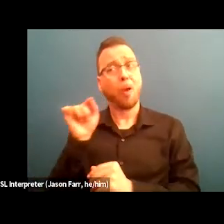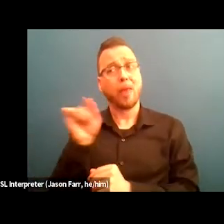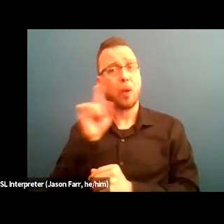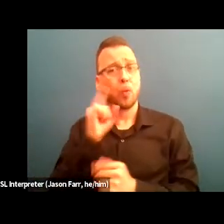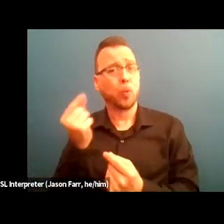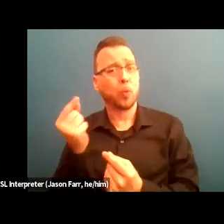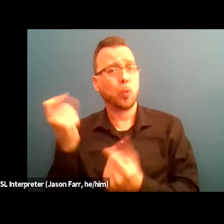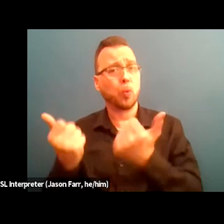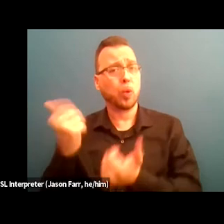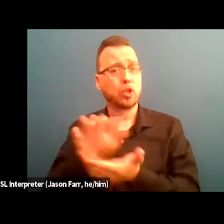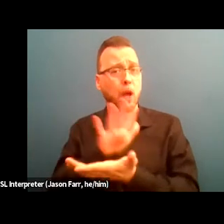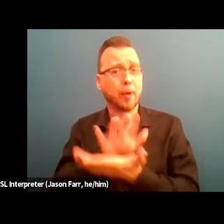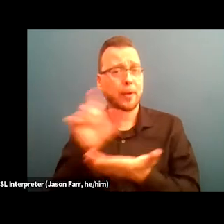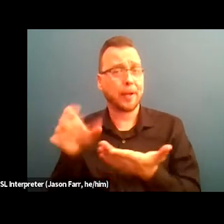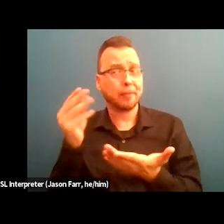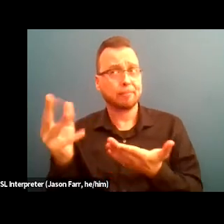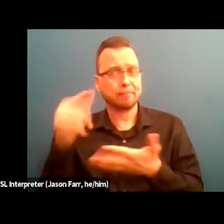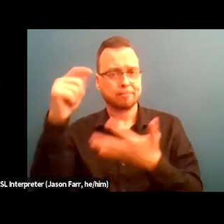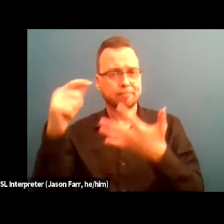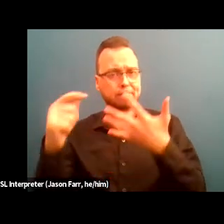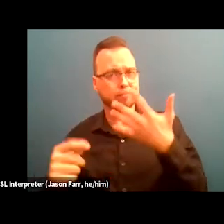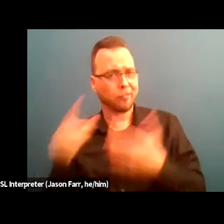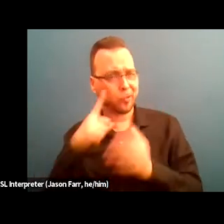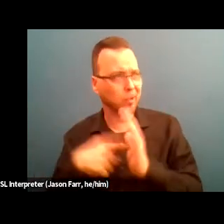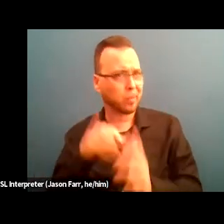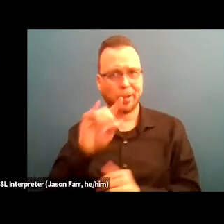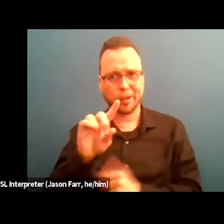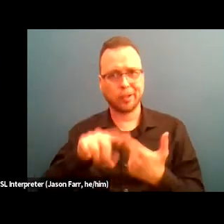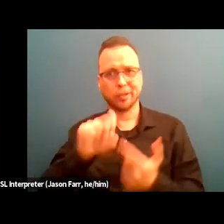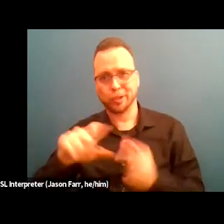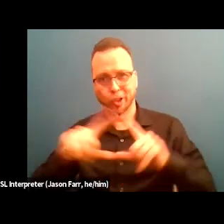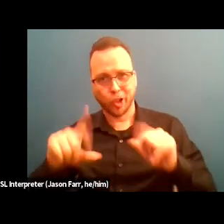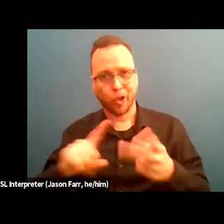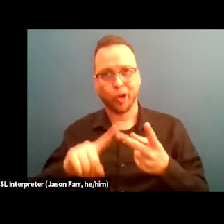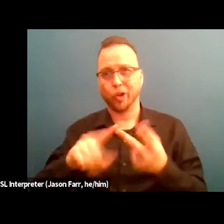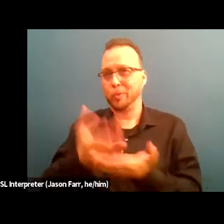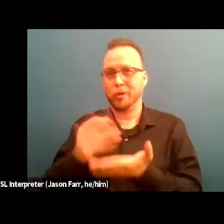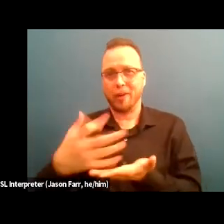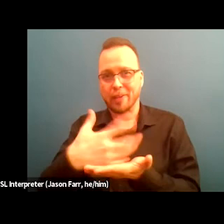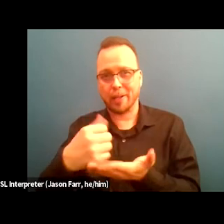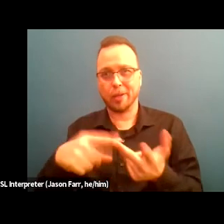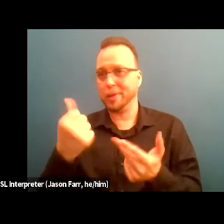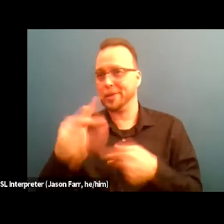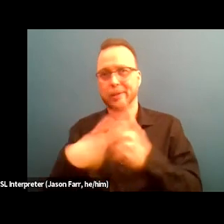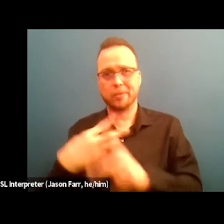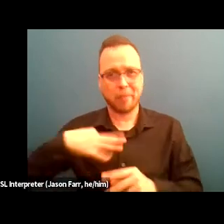you know, what documentation is necessary, IDs, social security cards, income, any type of benefits, healthcare, things like that.